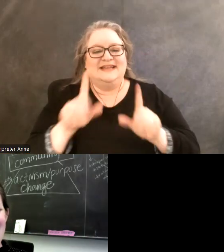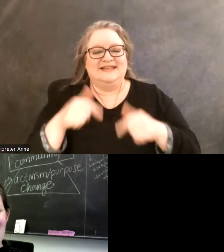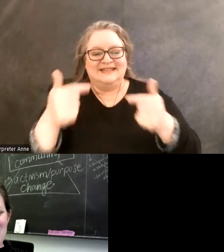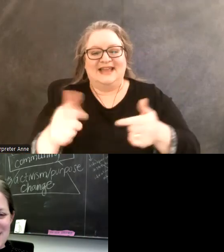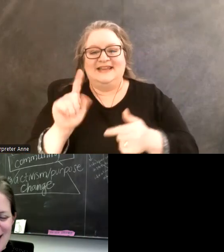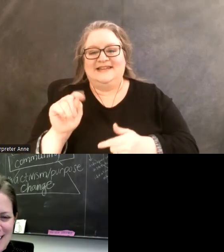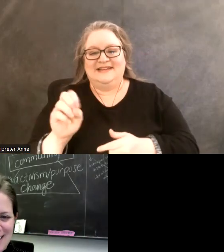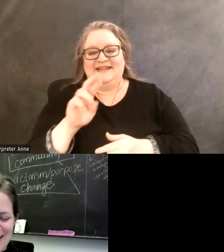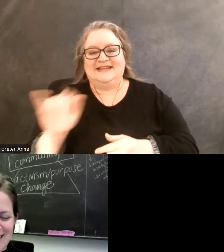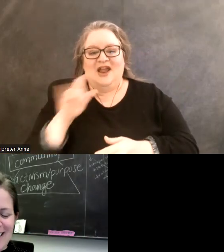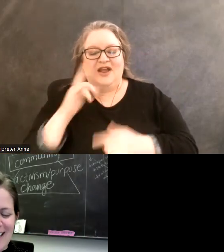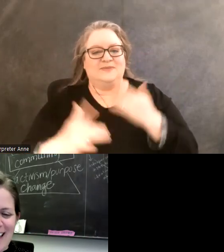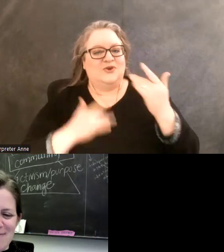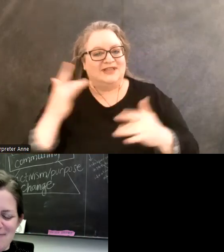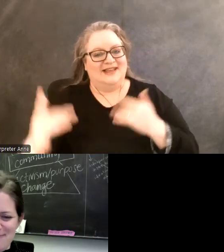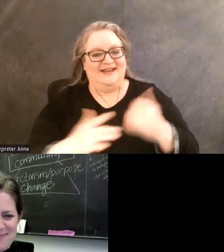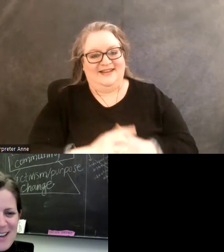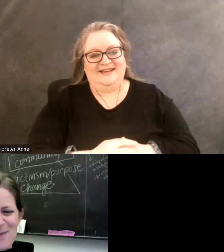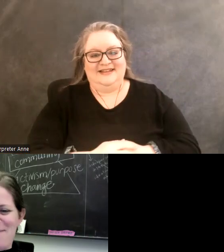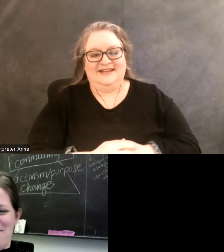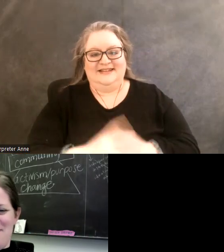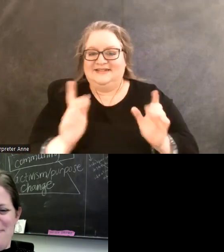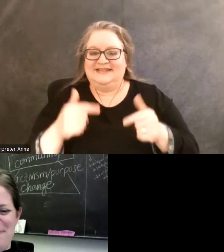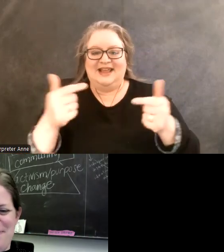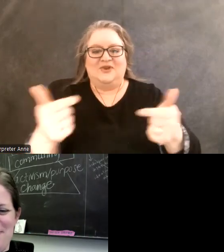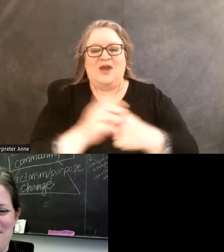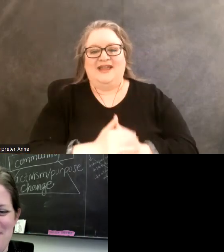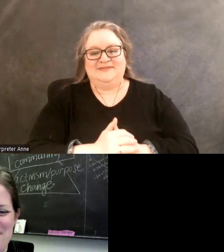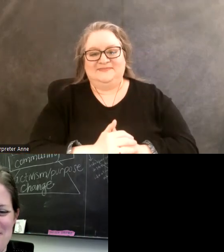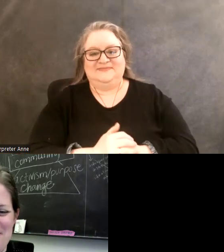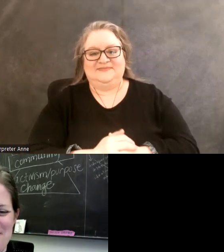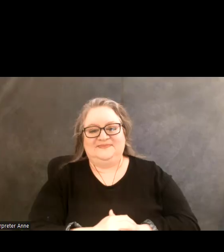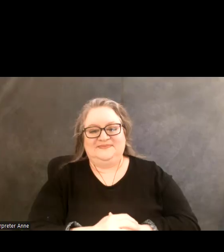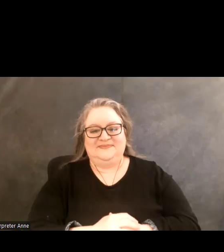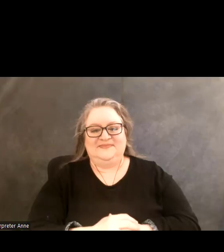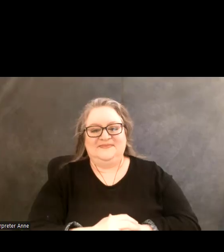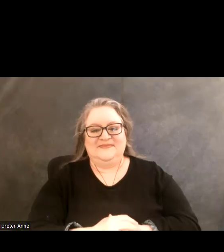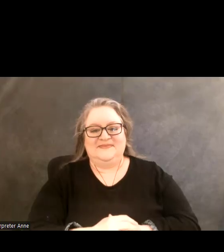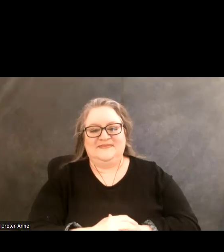I'm so excited. Take it away. >> TERRI HUDSON: Good